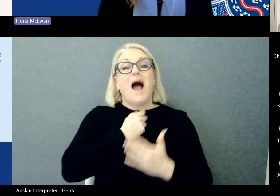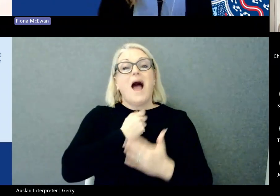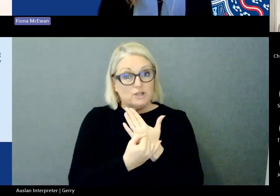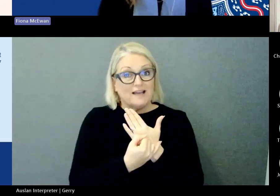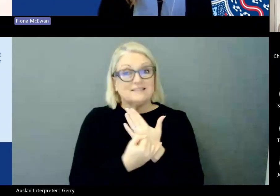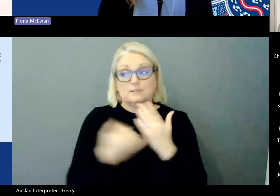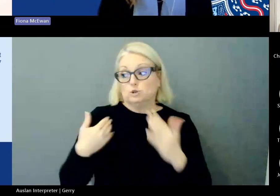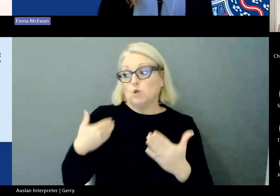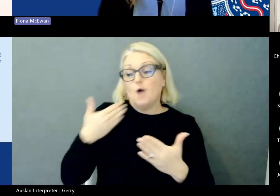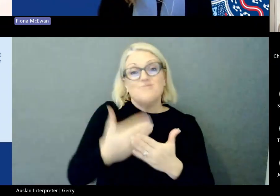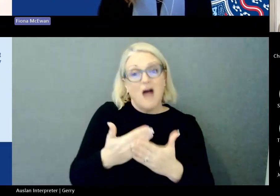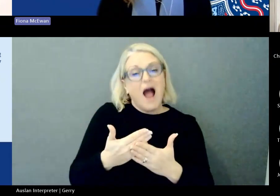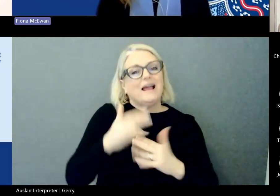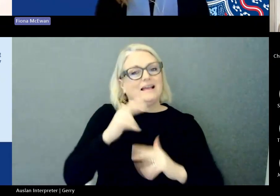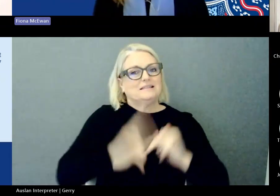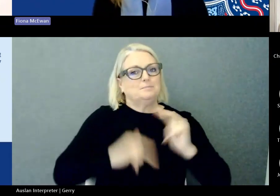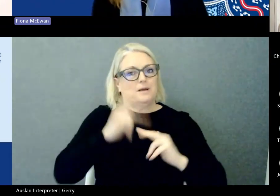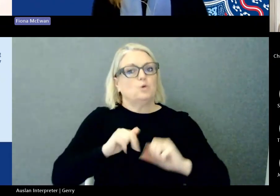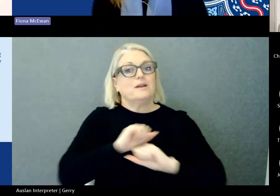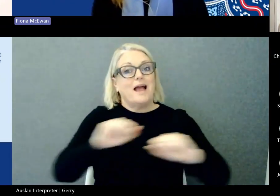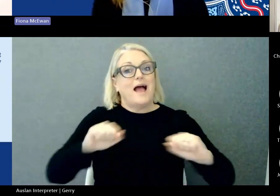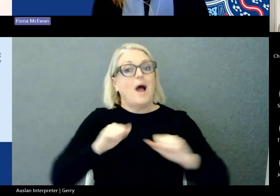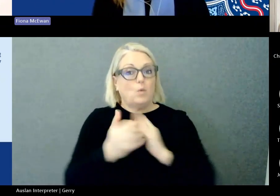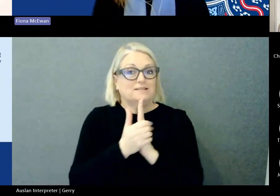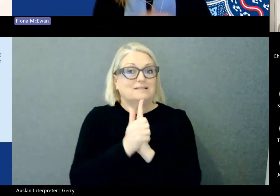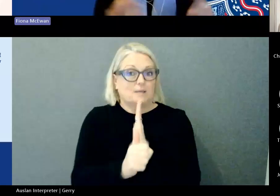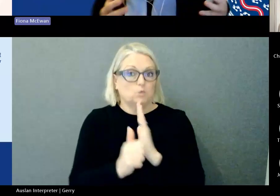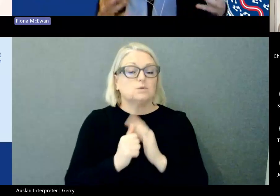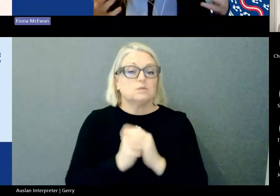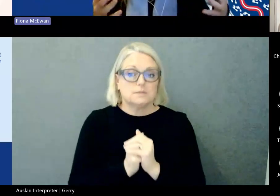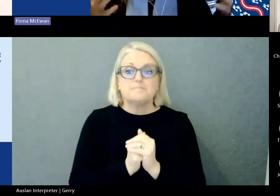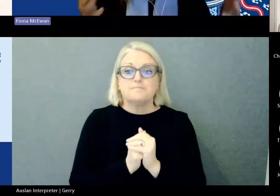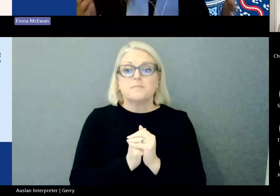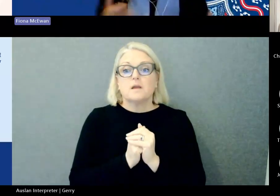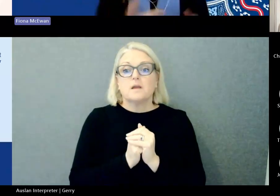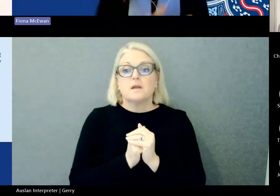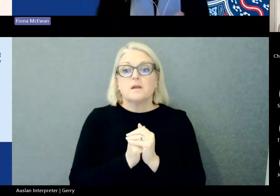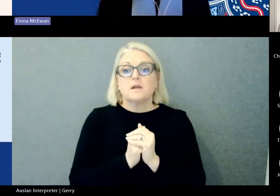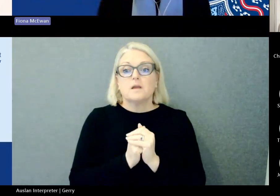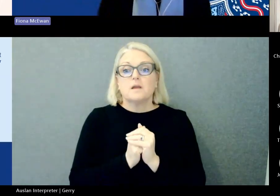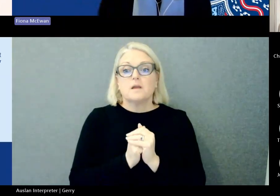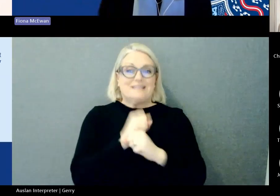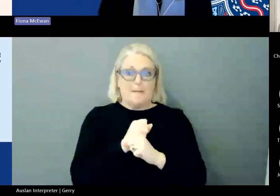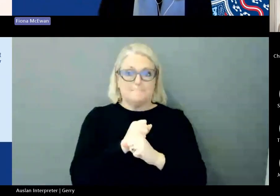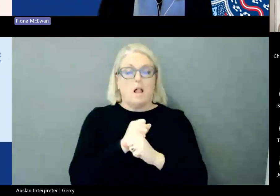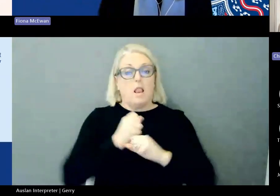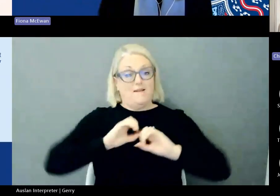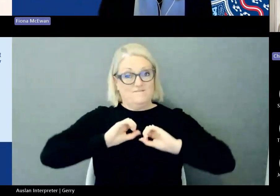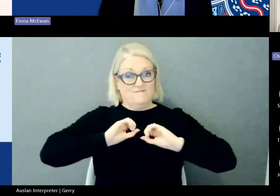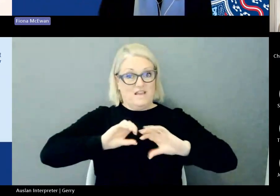And one that really sticks out is probably something as simple as feedback. It is certainly not simple in our context.